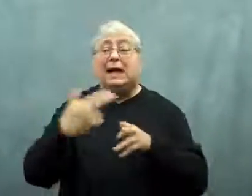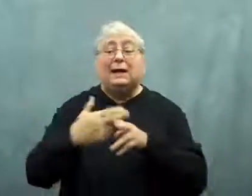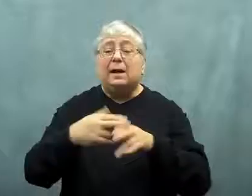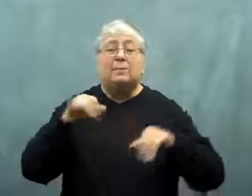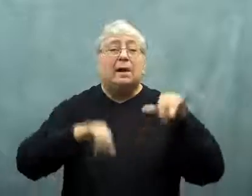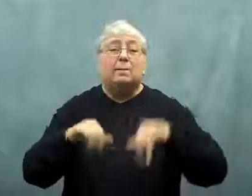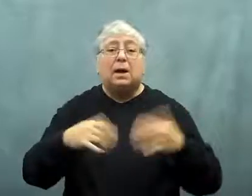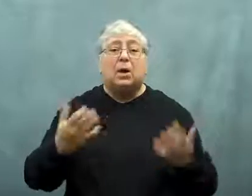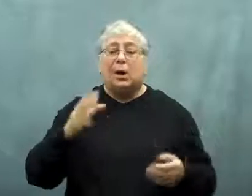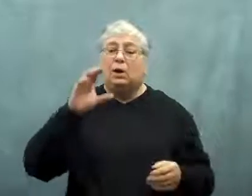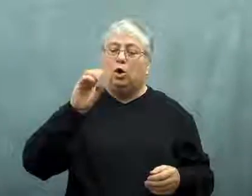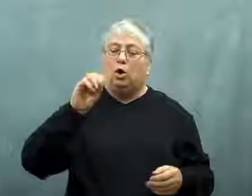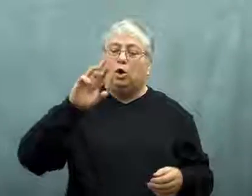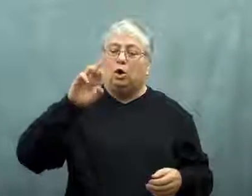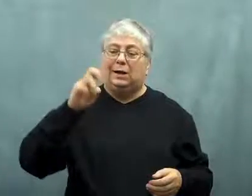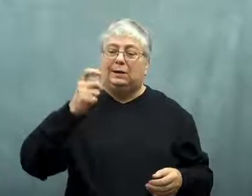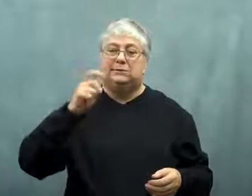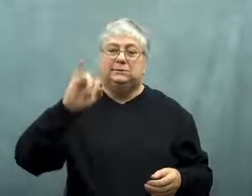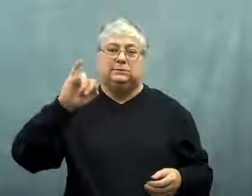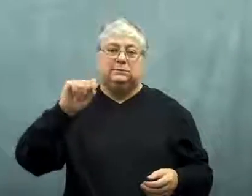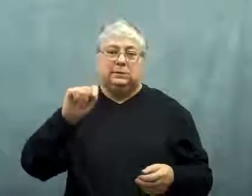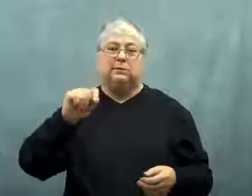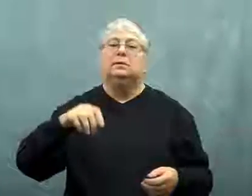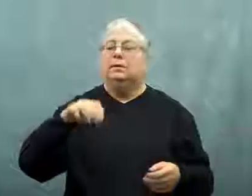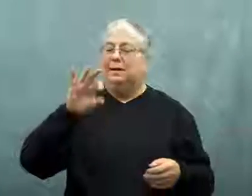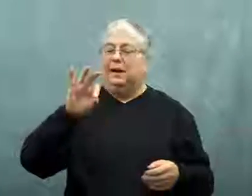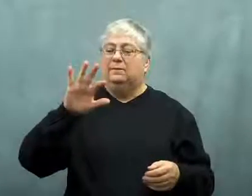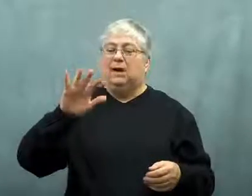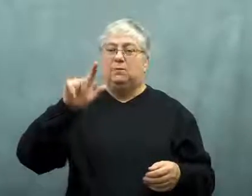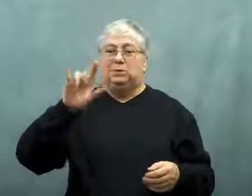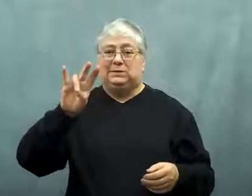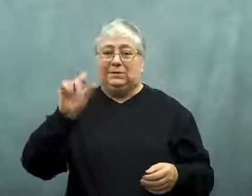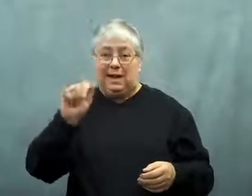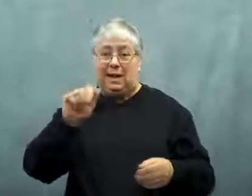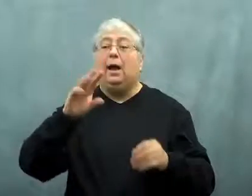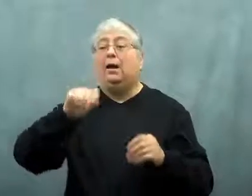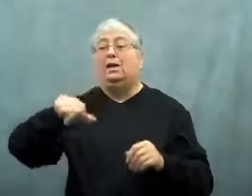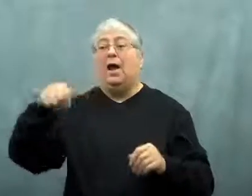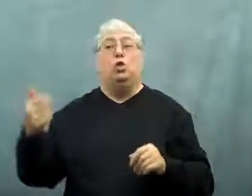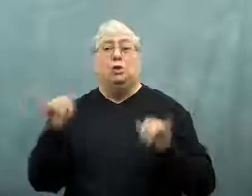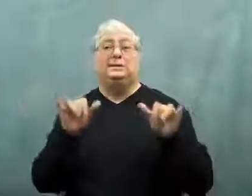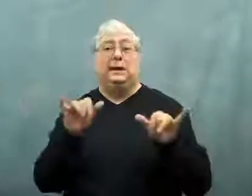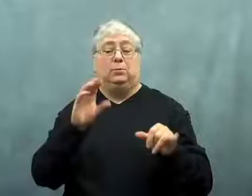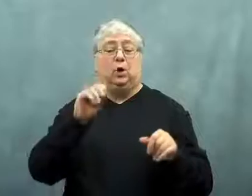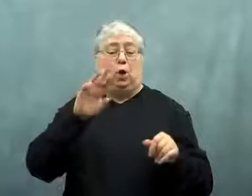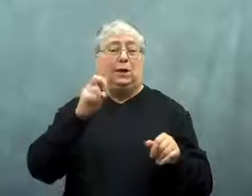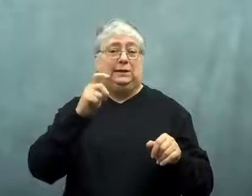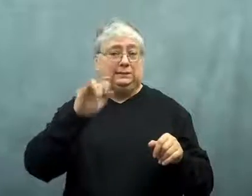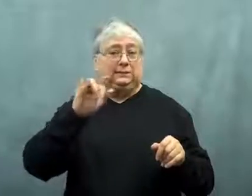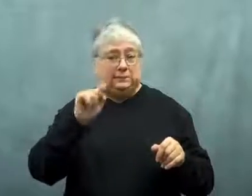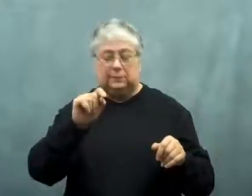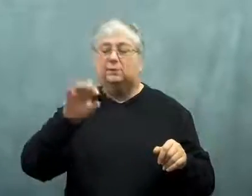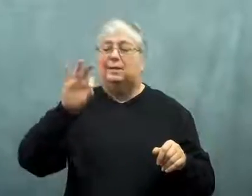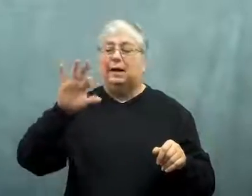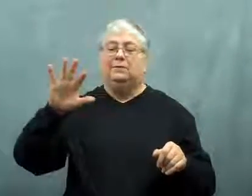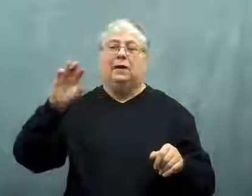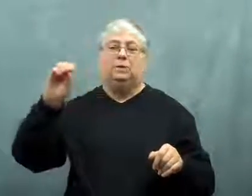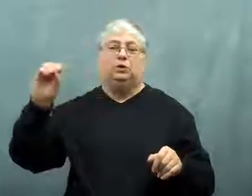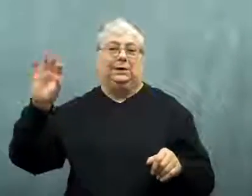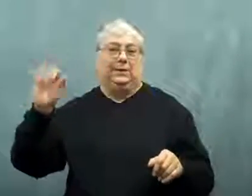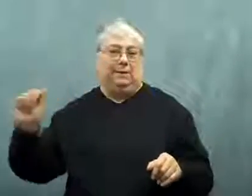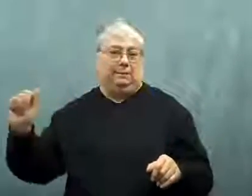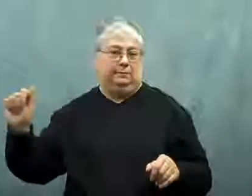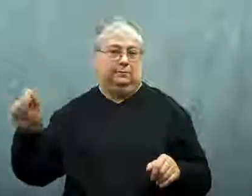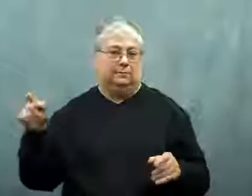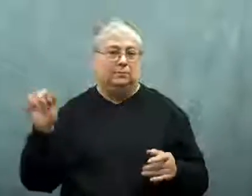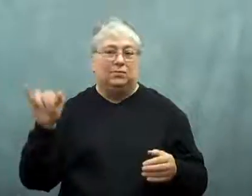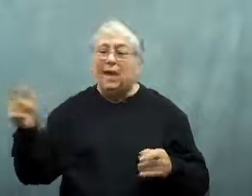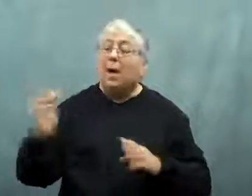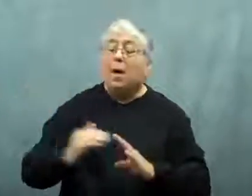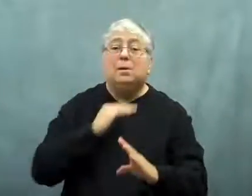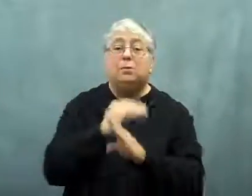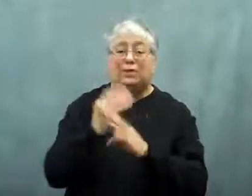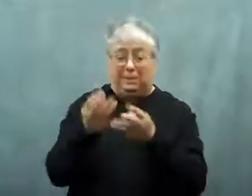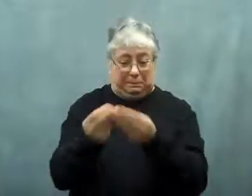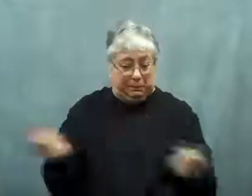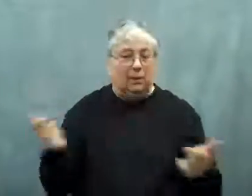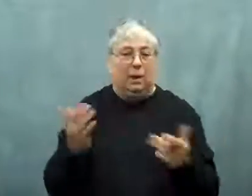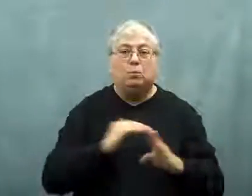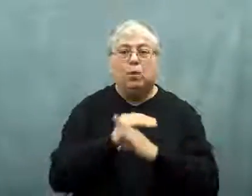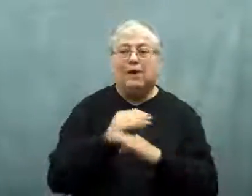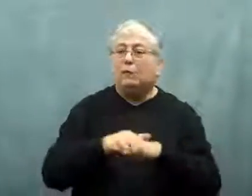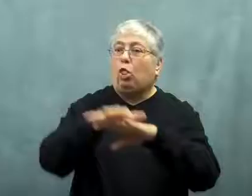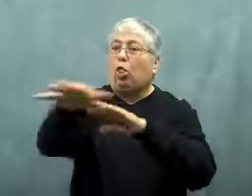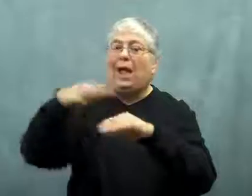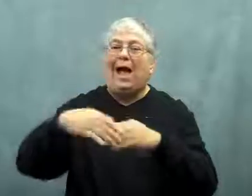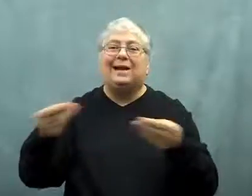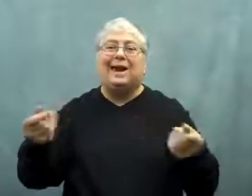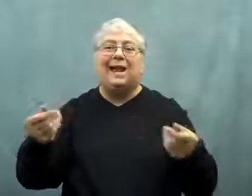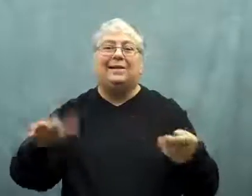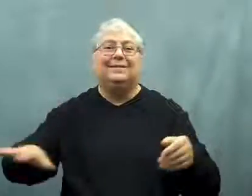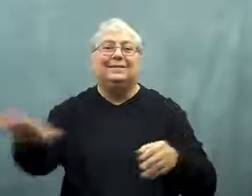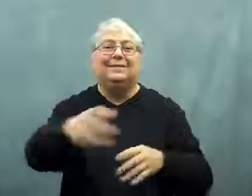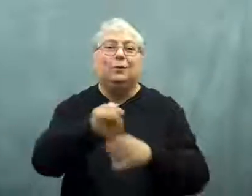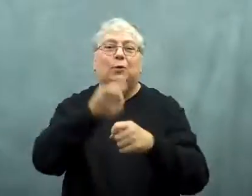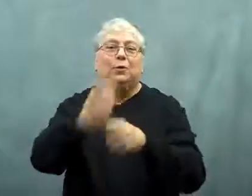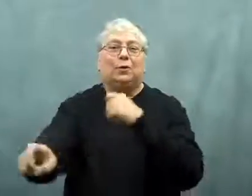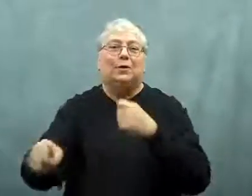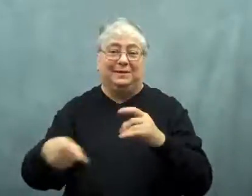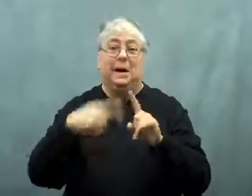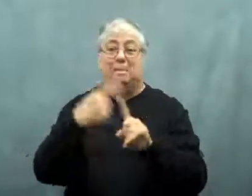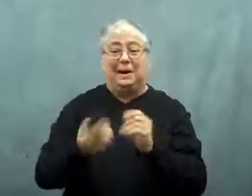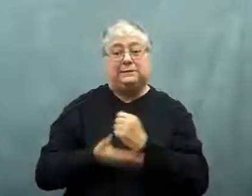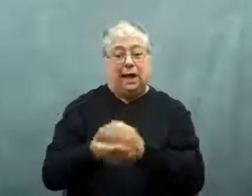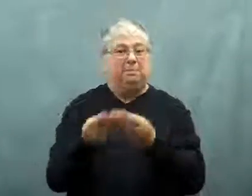The chemicals used were Corexit 9527A and 9500A.